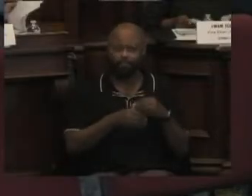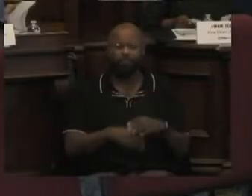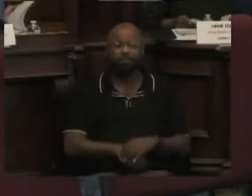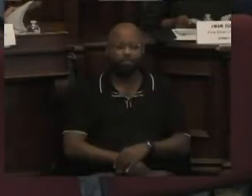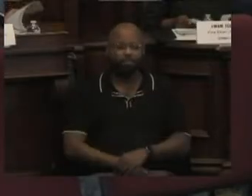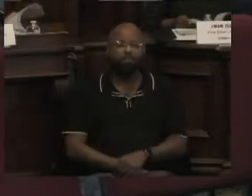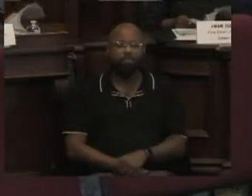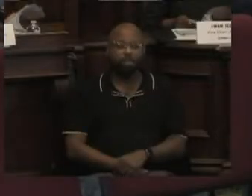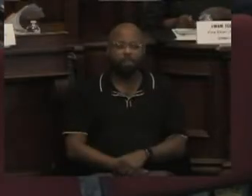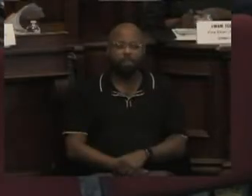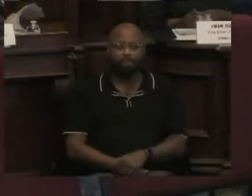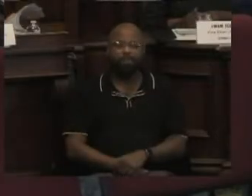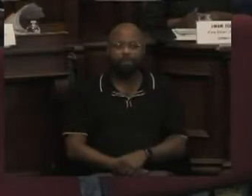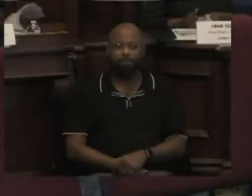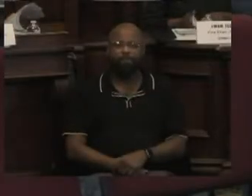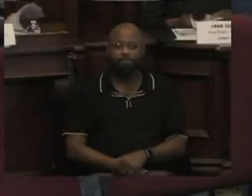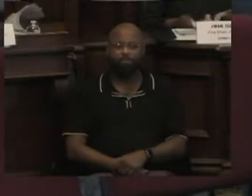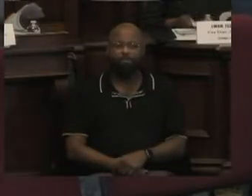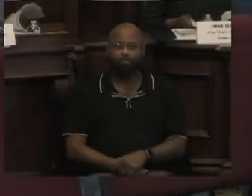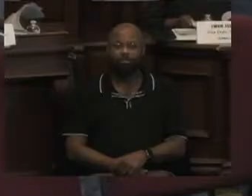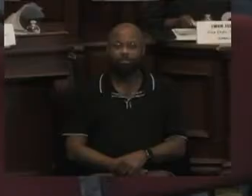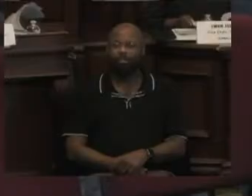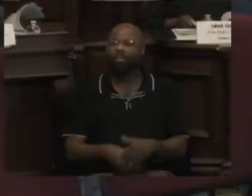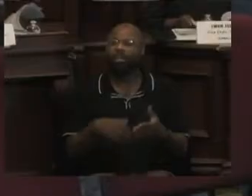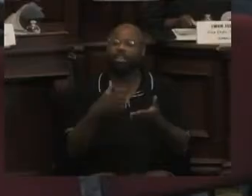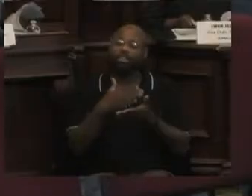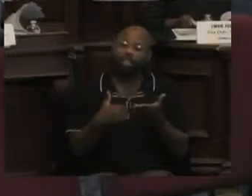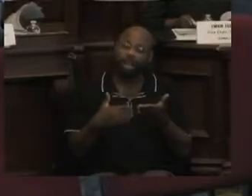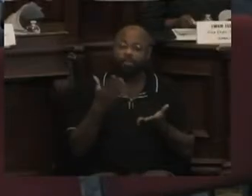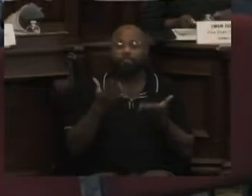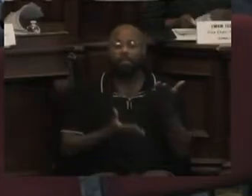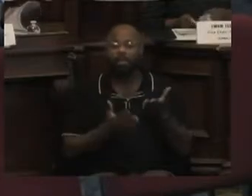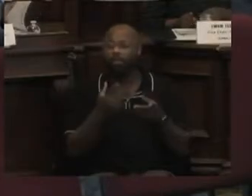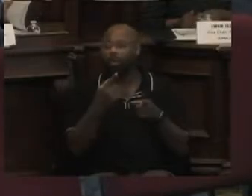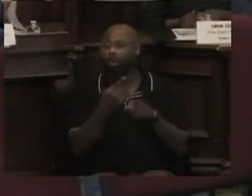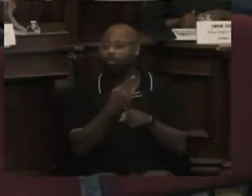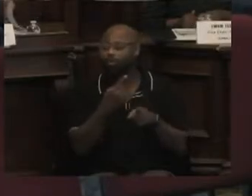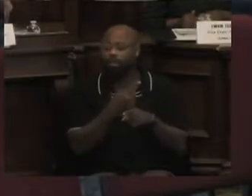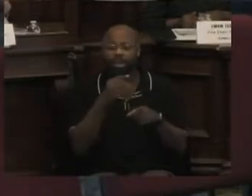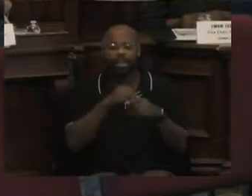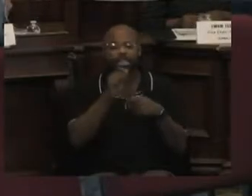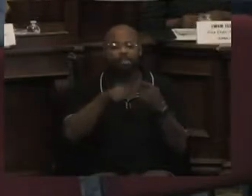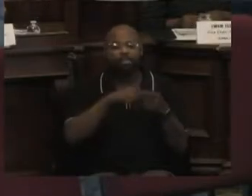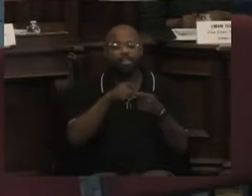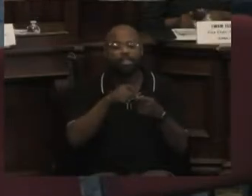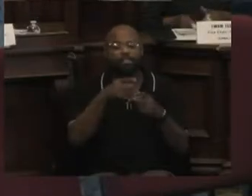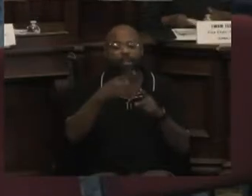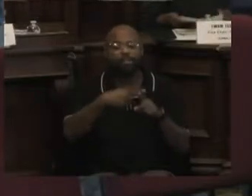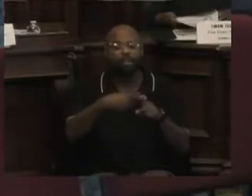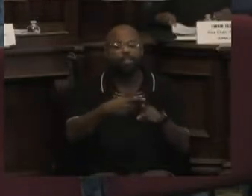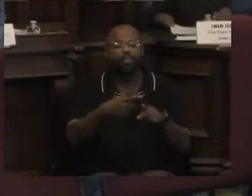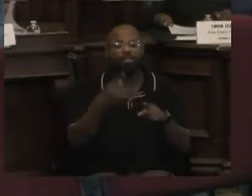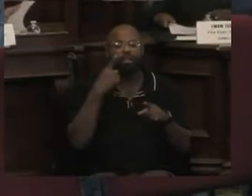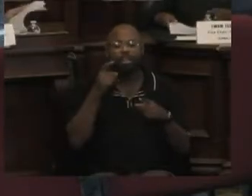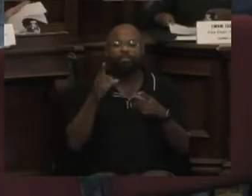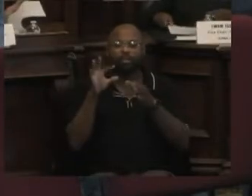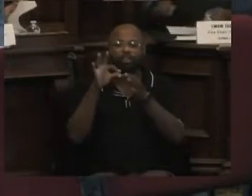to take that on and get that in the rotation. There are certain